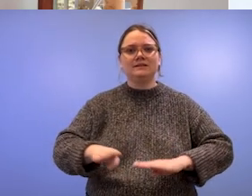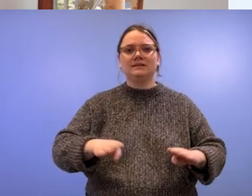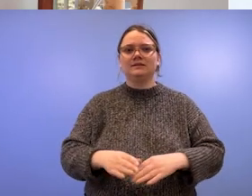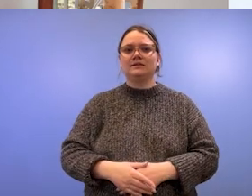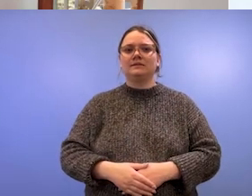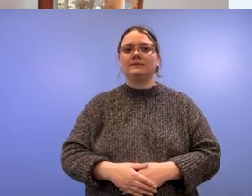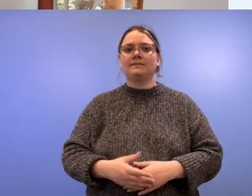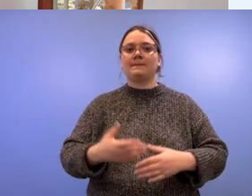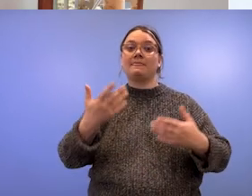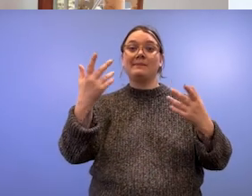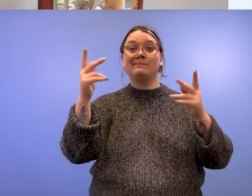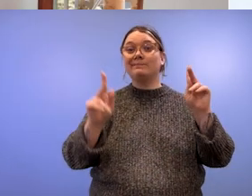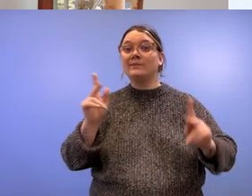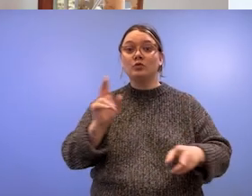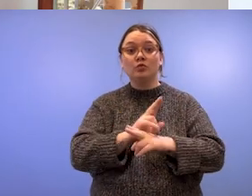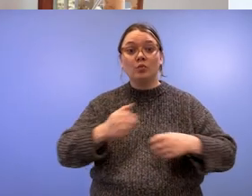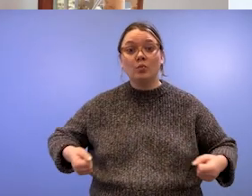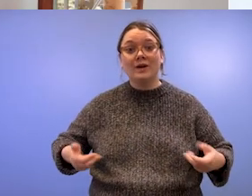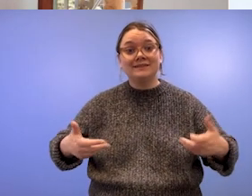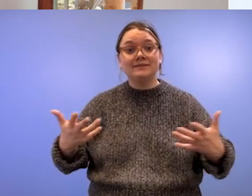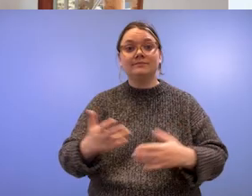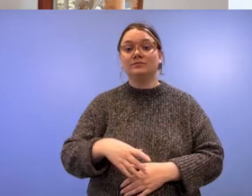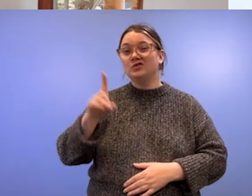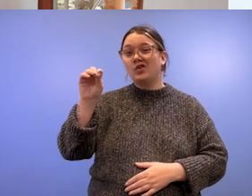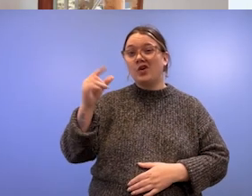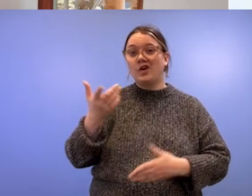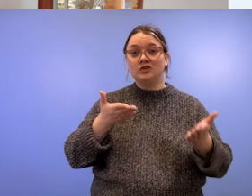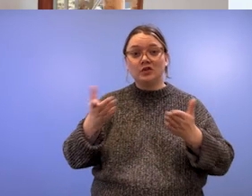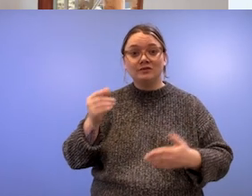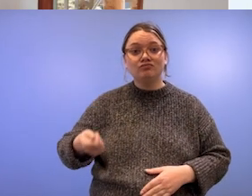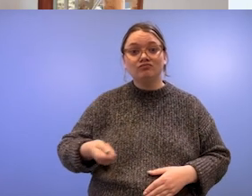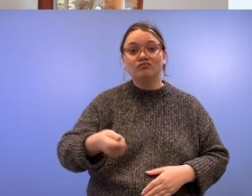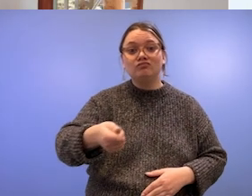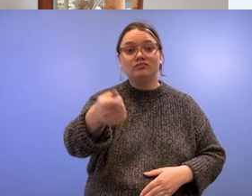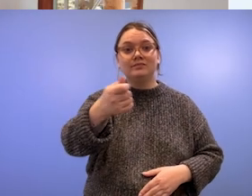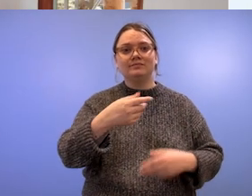such as someone who uses a wheelchair or a service dog to get around. And and on the side there